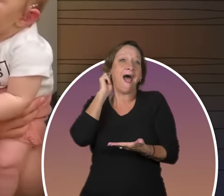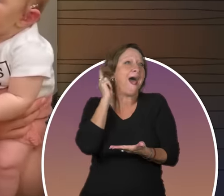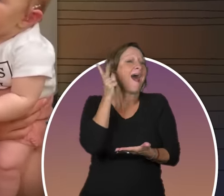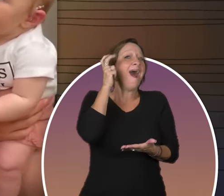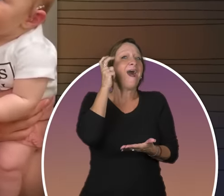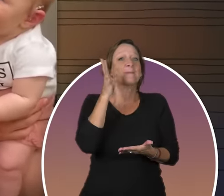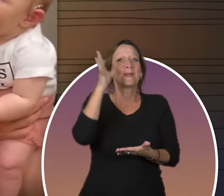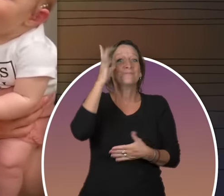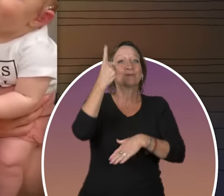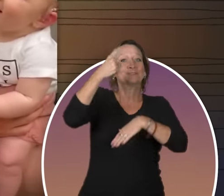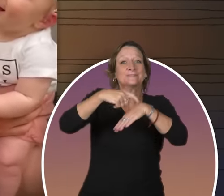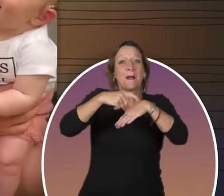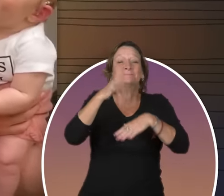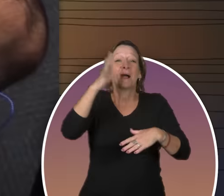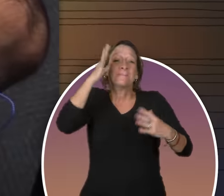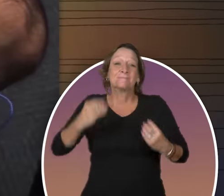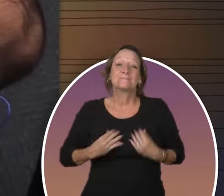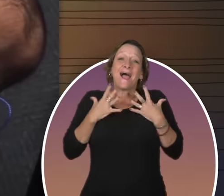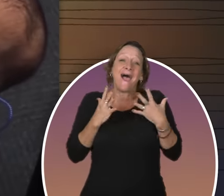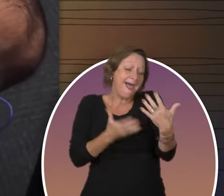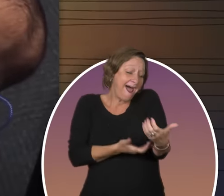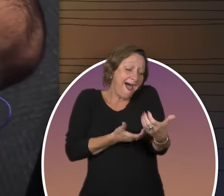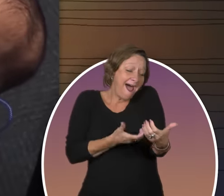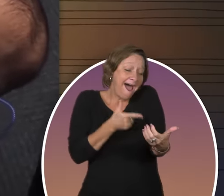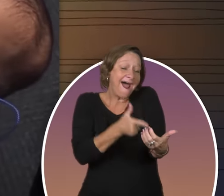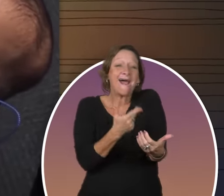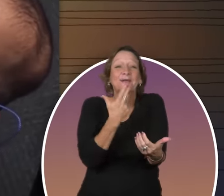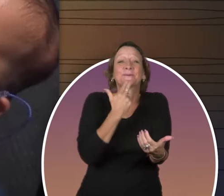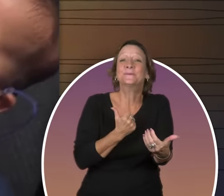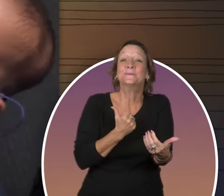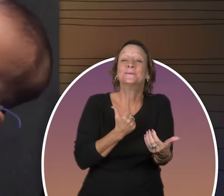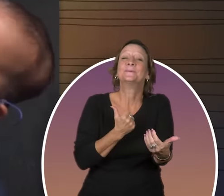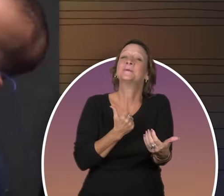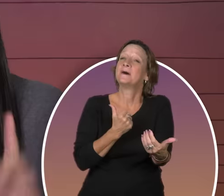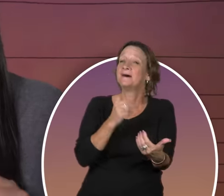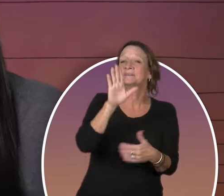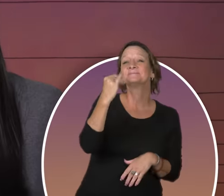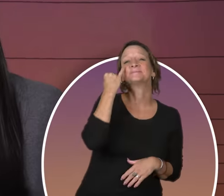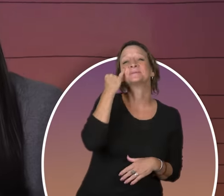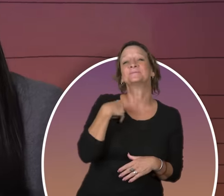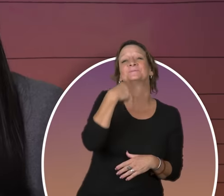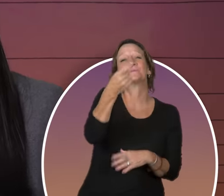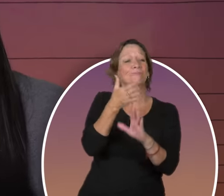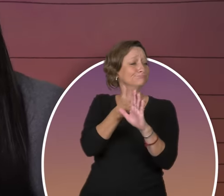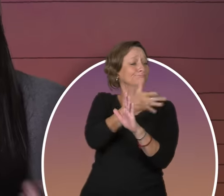after getting a cochlear implant and thought, "Aw, so adorable!" Well, what if I told you that the history leading up to